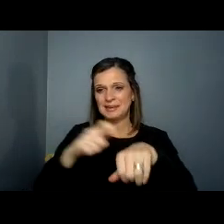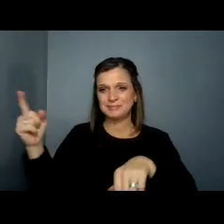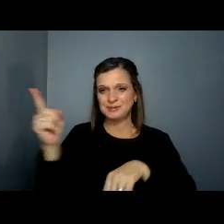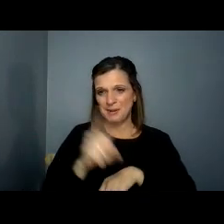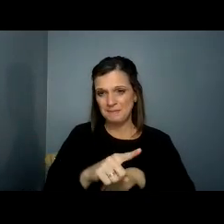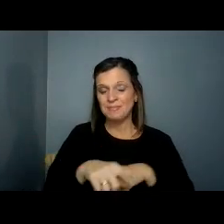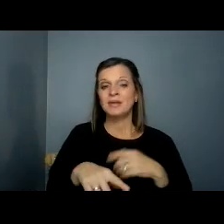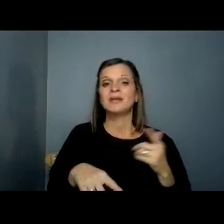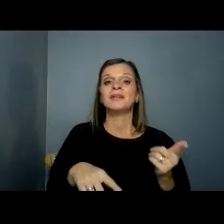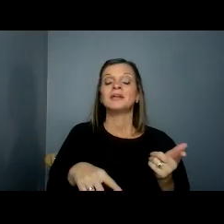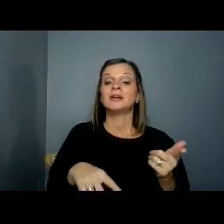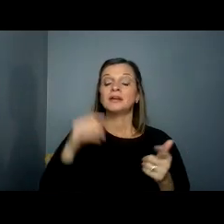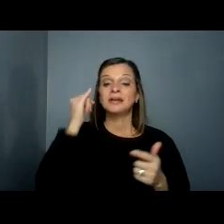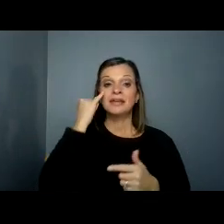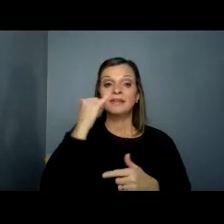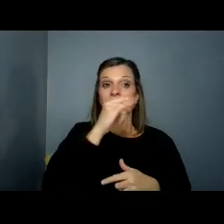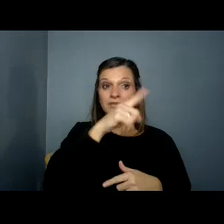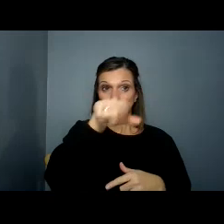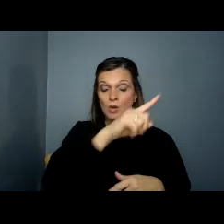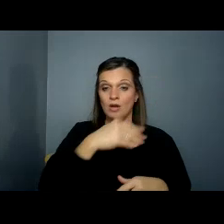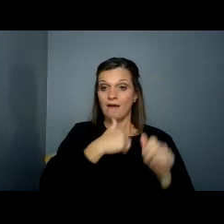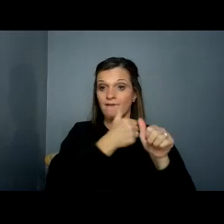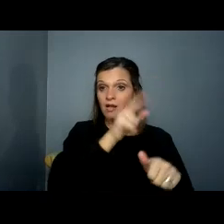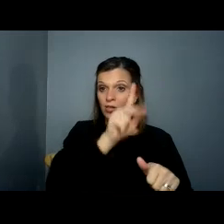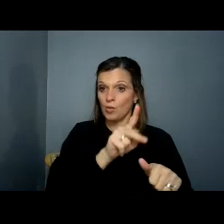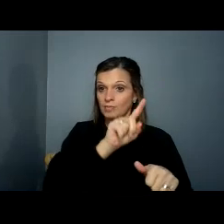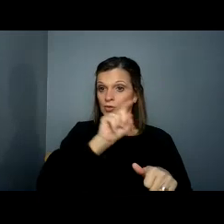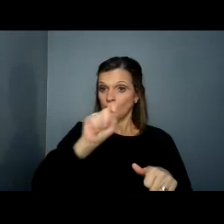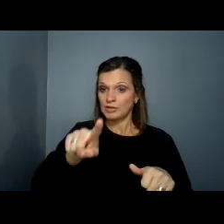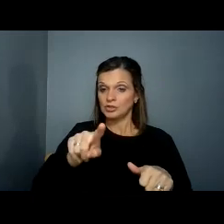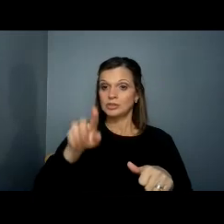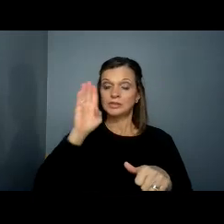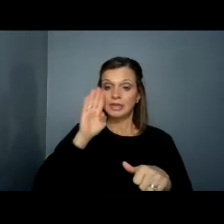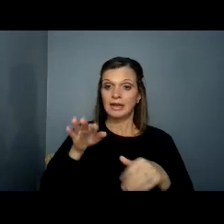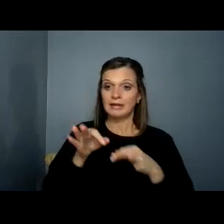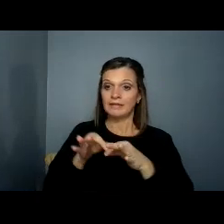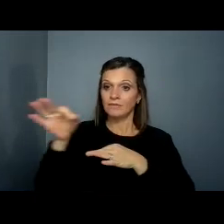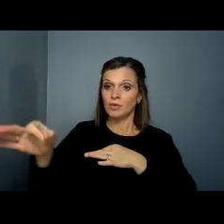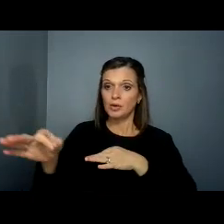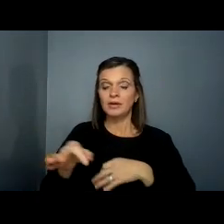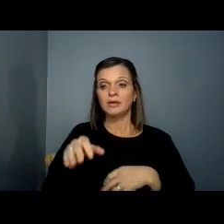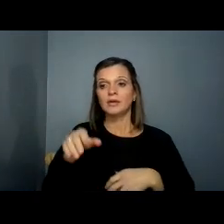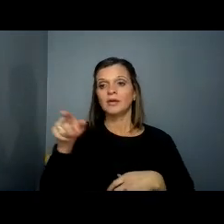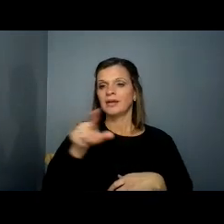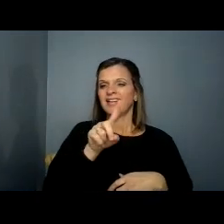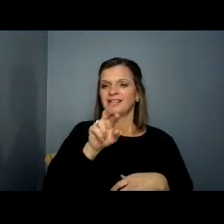you can always send them to me and I can get them to doctor Browning or and we can touch base again. Yeah, call the office. Here's here's the thing